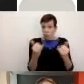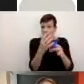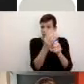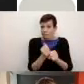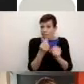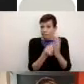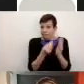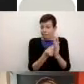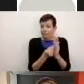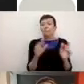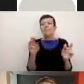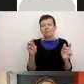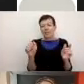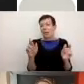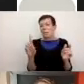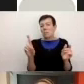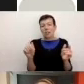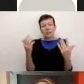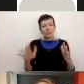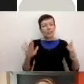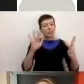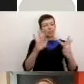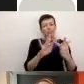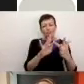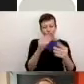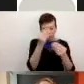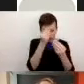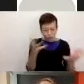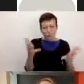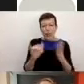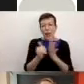Marta with instructions and information on how to complete this report.